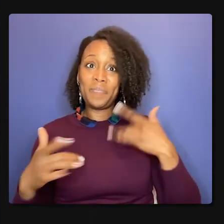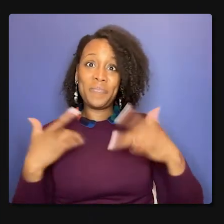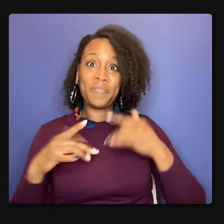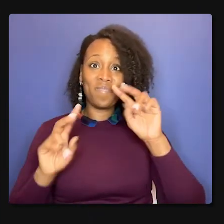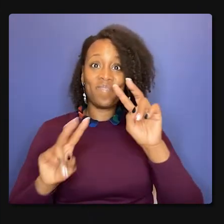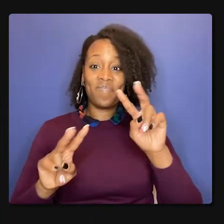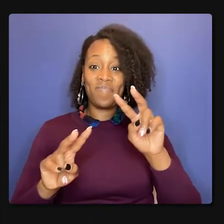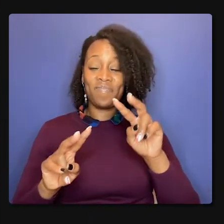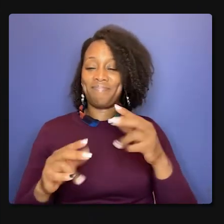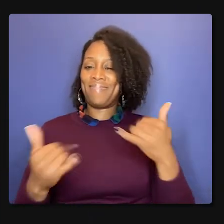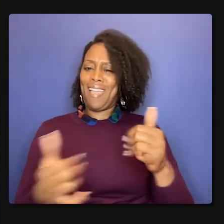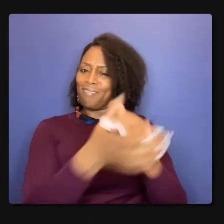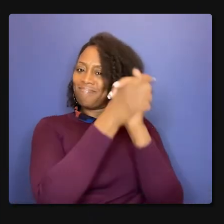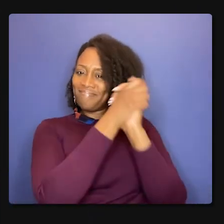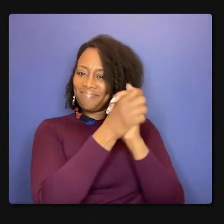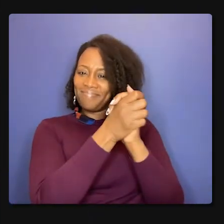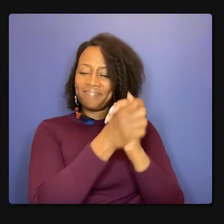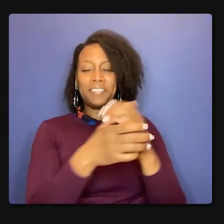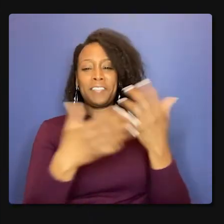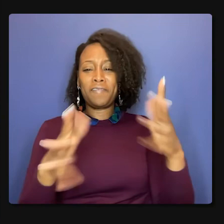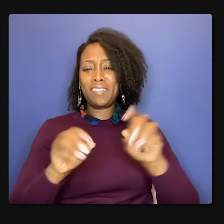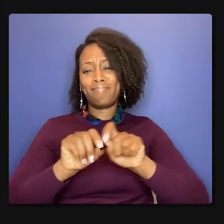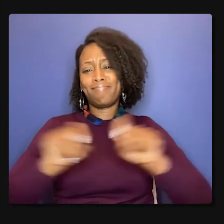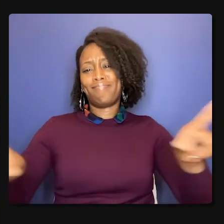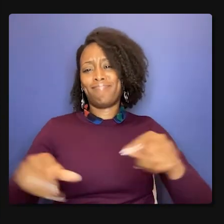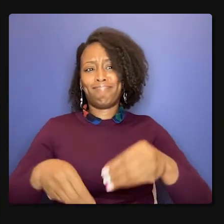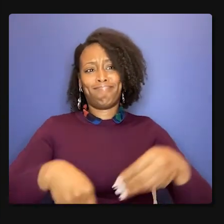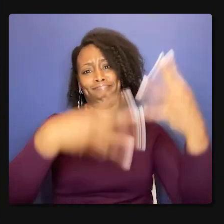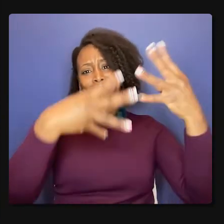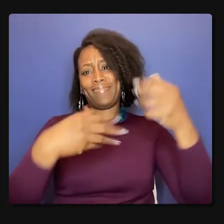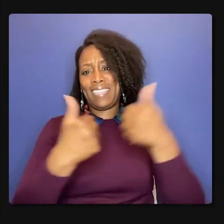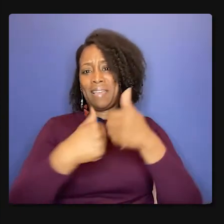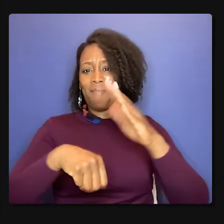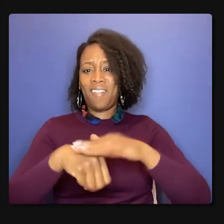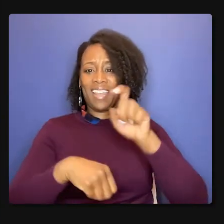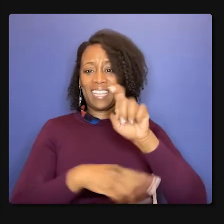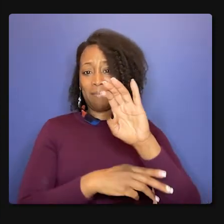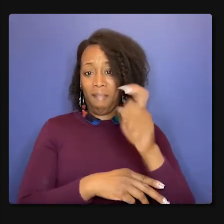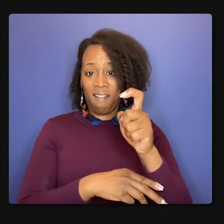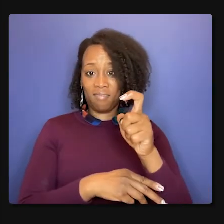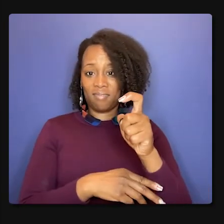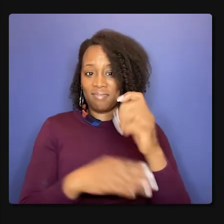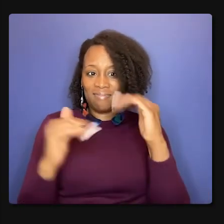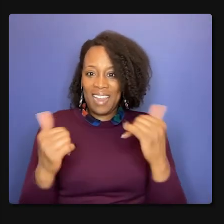And now congratulations are in order. You've launched a game on Xbox. So what's next?